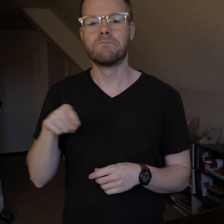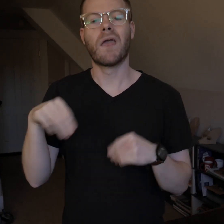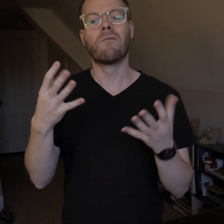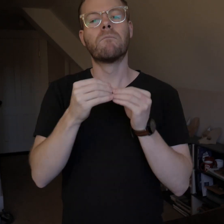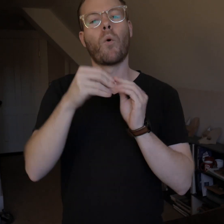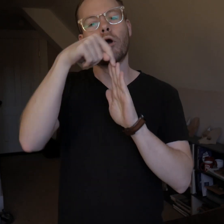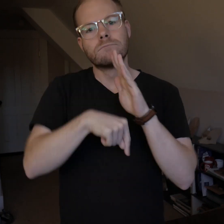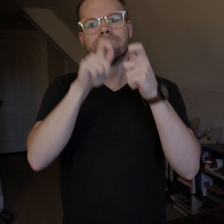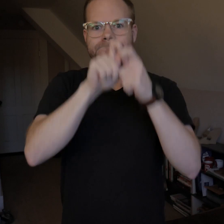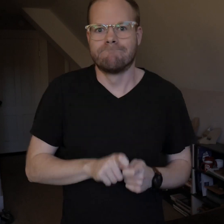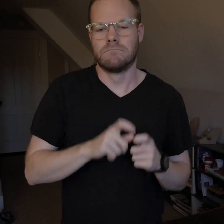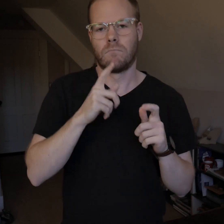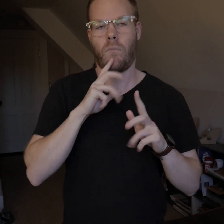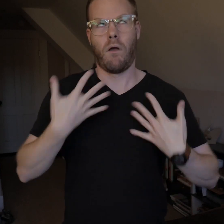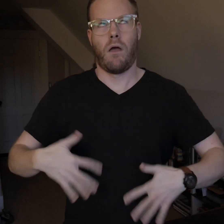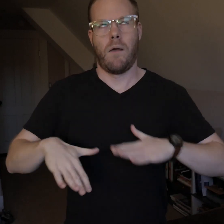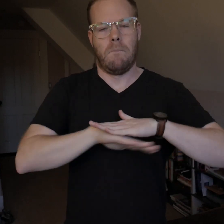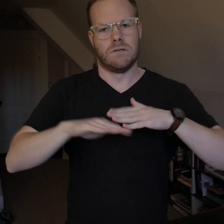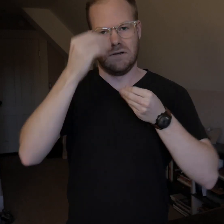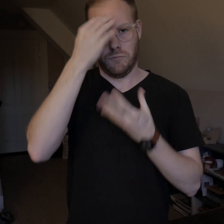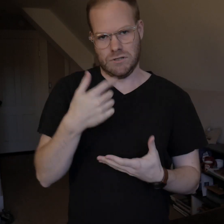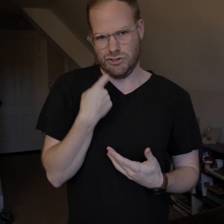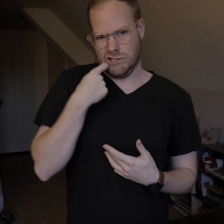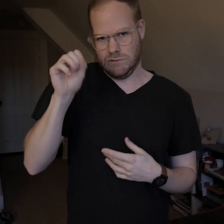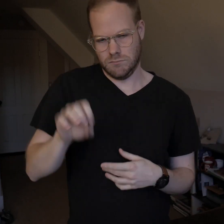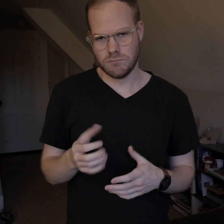This gives more detail to the very basic info I just told you.